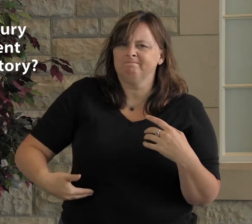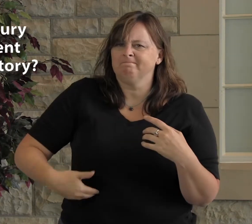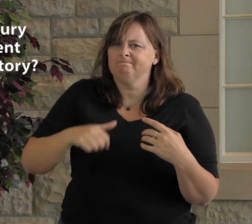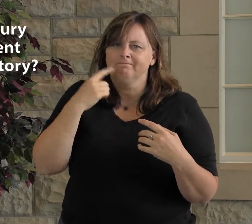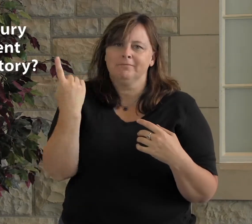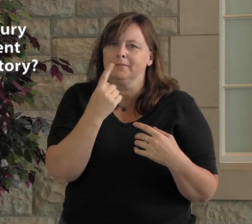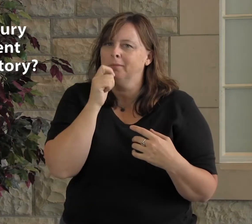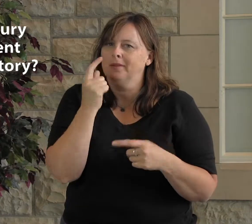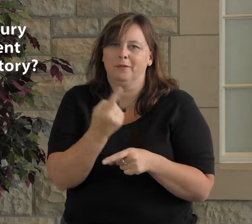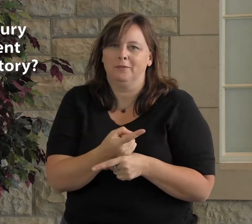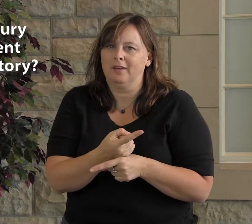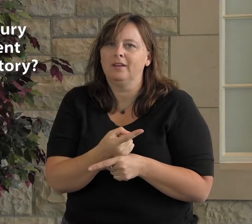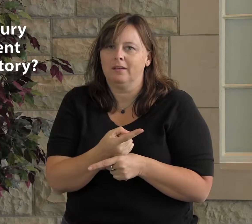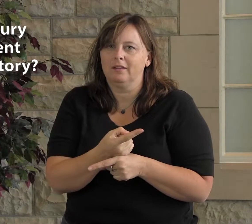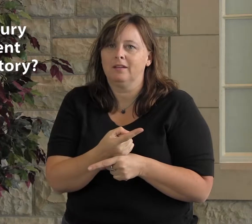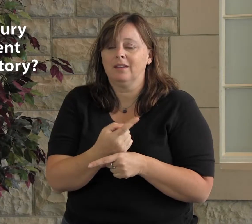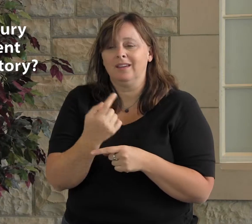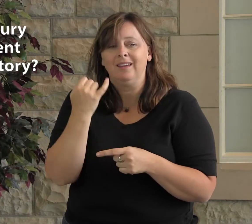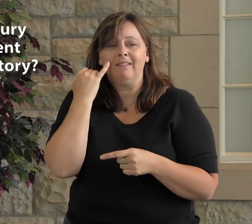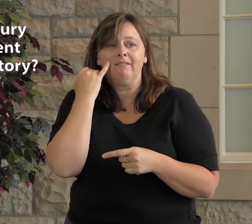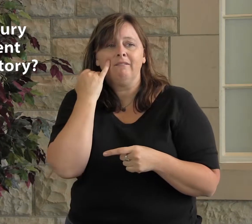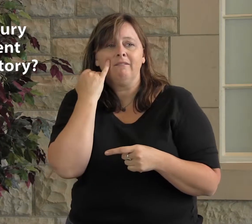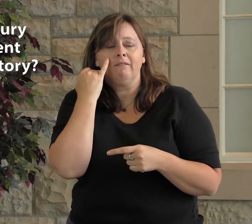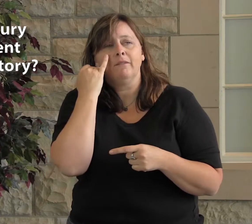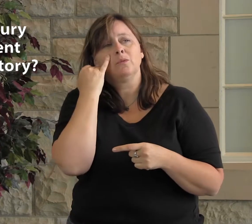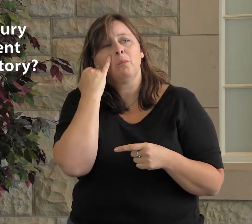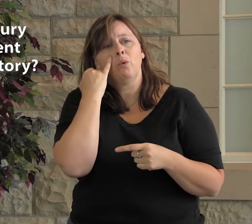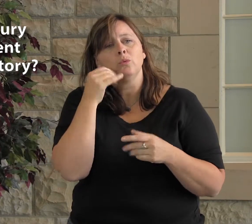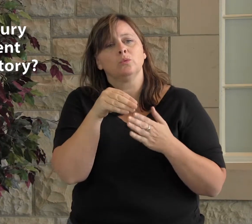and when you ask the child about it , they may tell you a story that doesn't seem to make sense